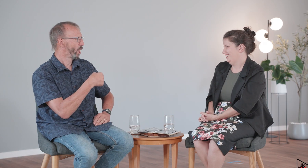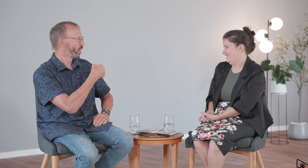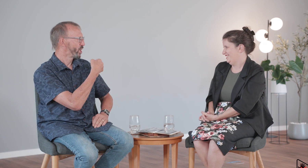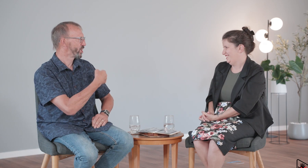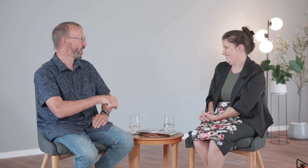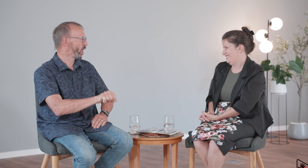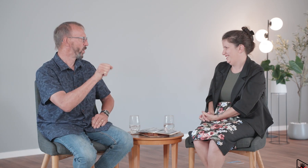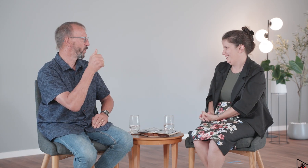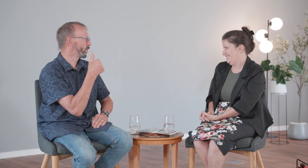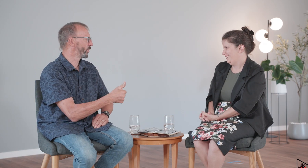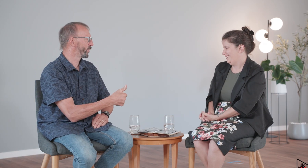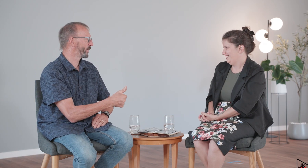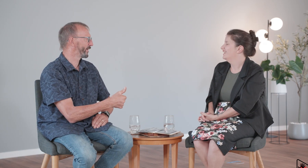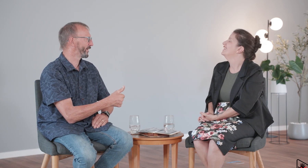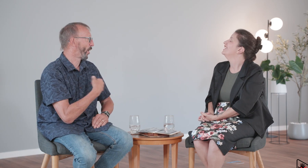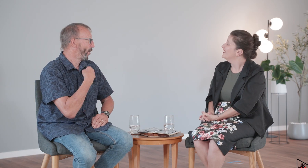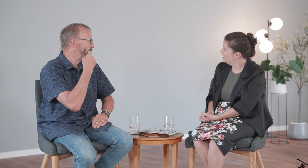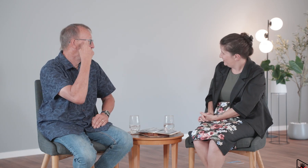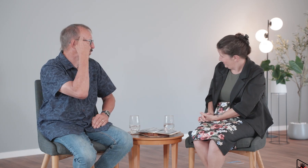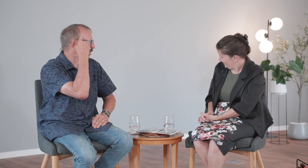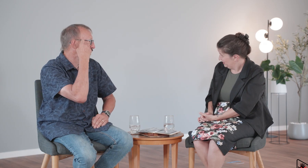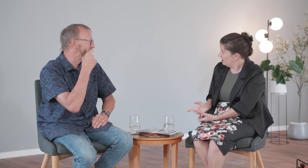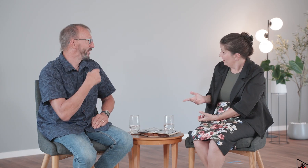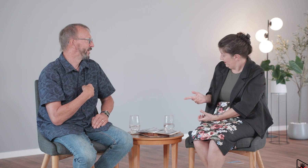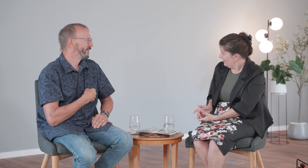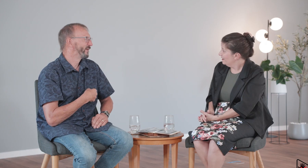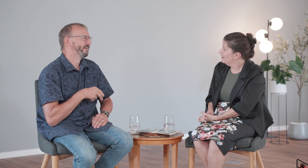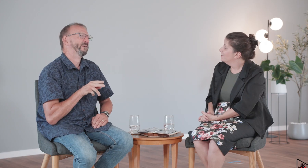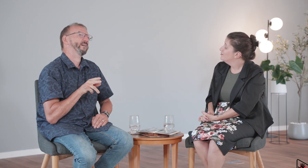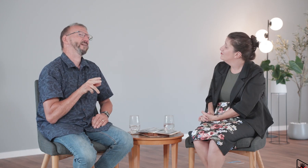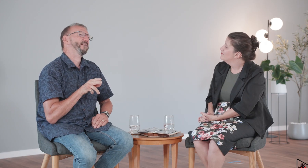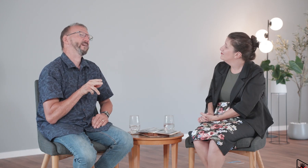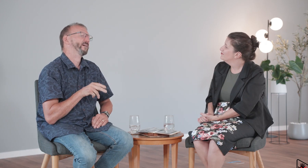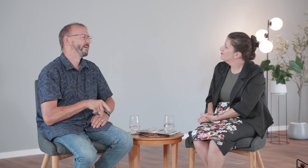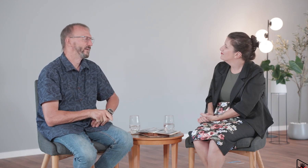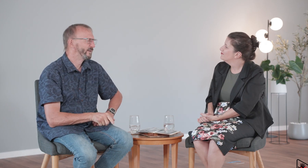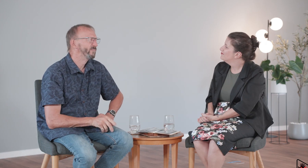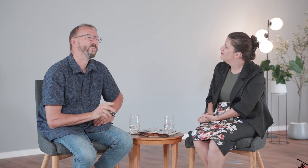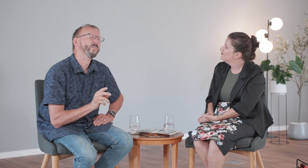thought he was saying "no good". That's what I thought as I was looking up at him and I said,